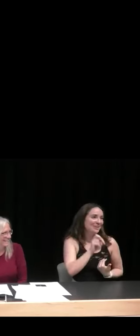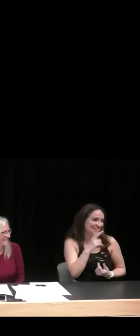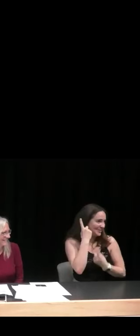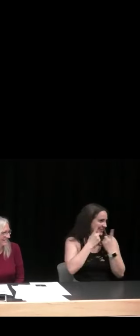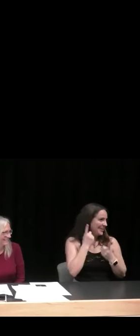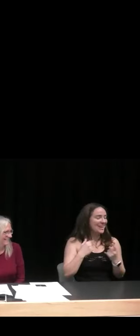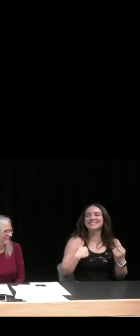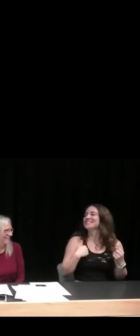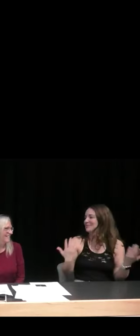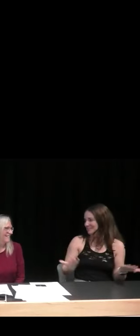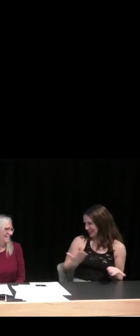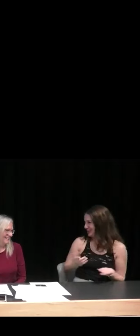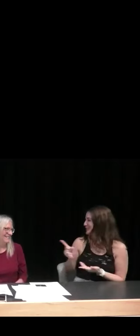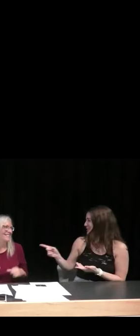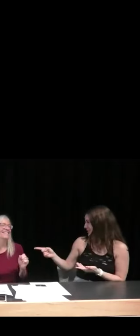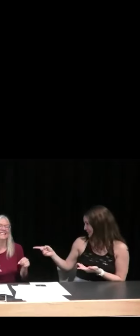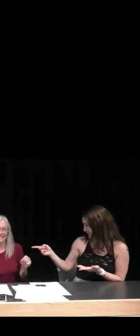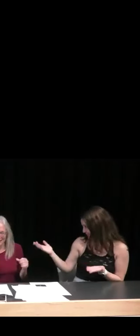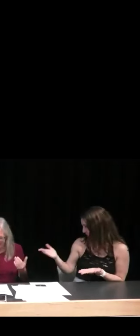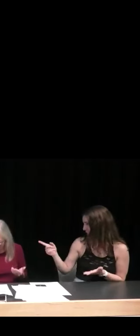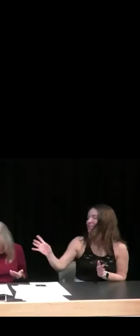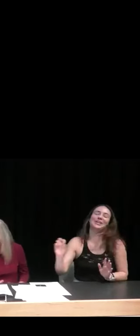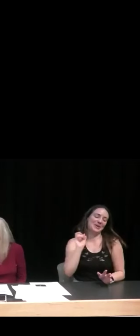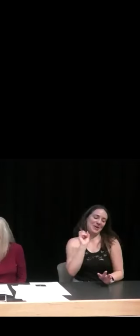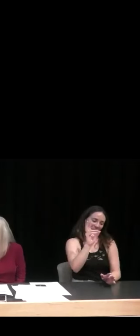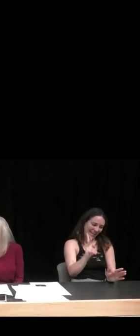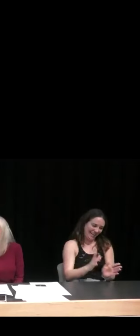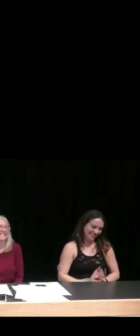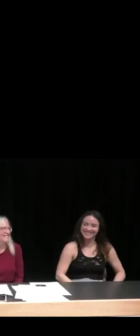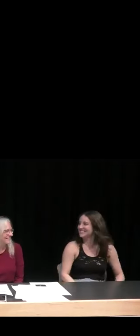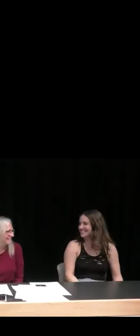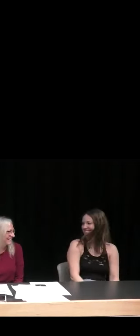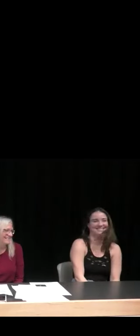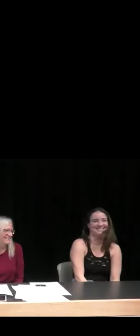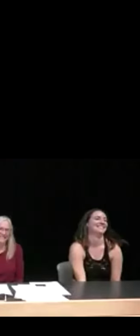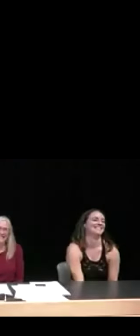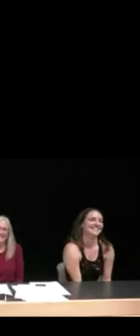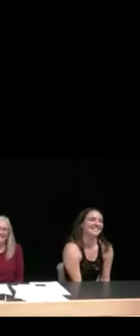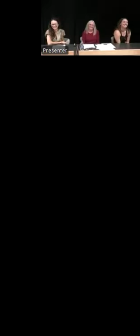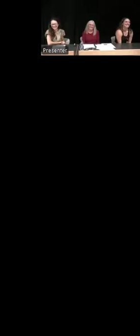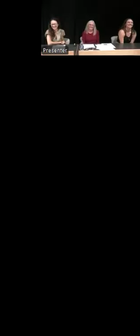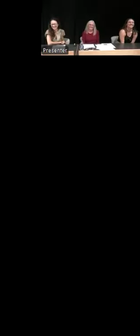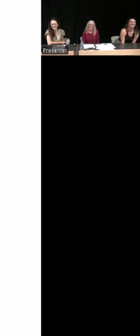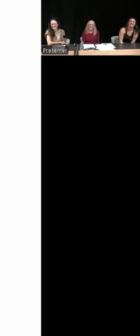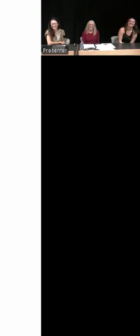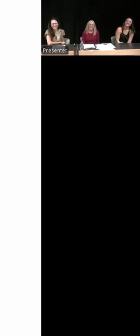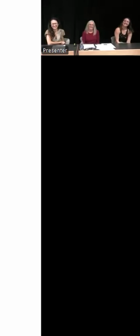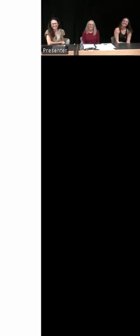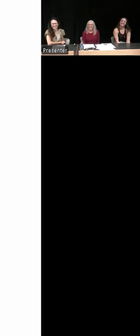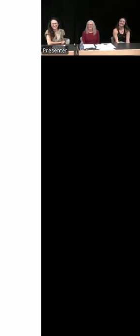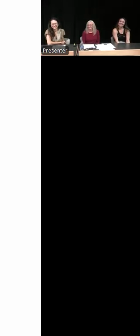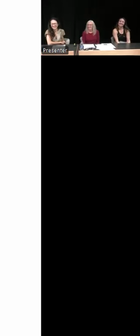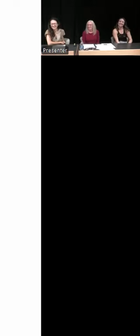guys are still here I know that we are overtime um but we will be here to answer any questions